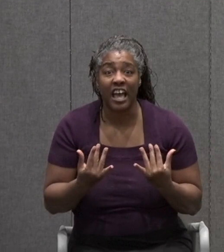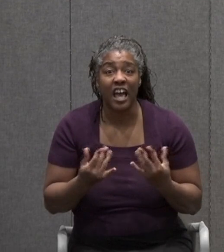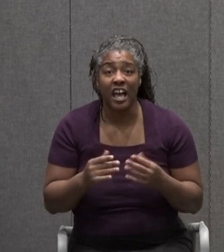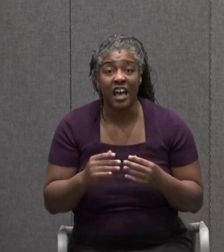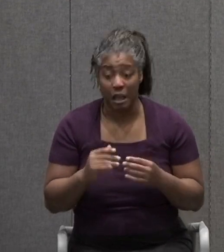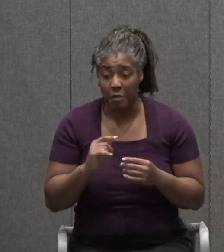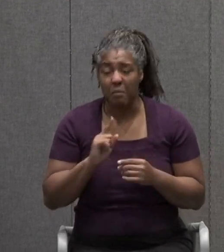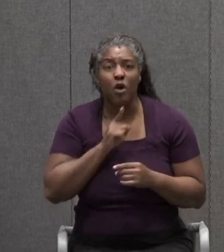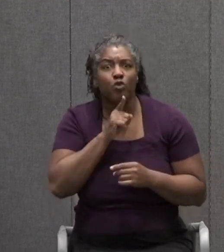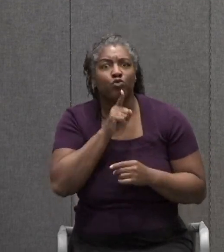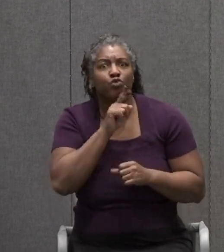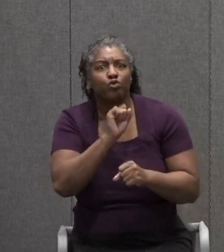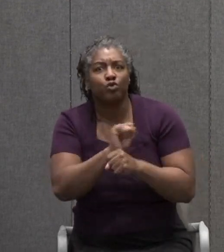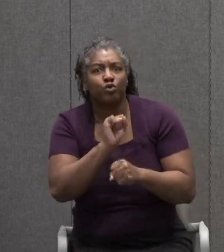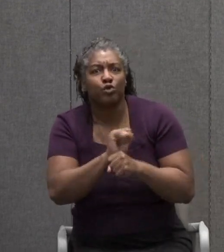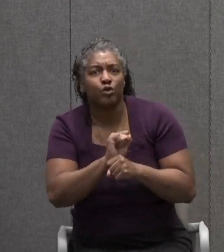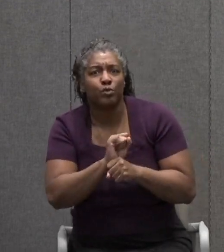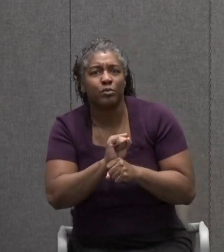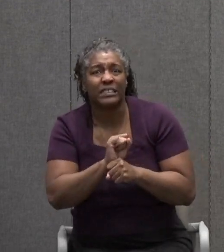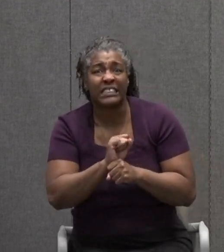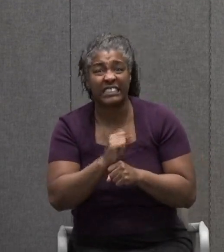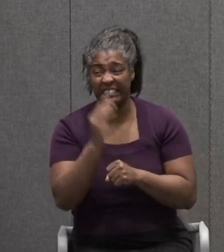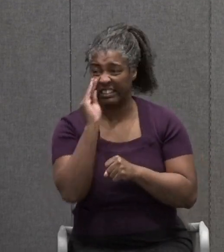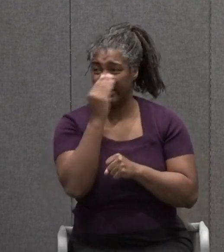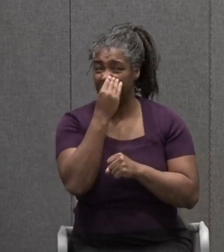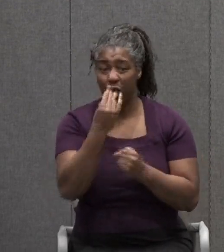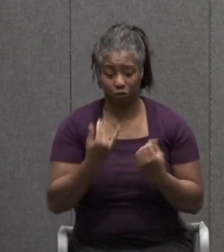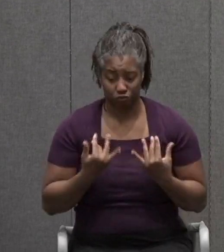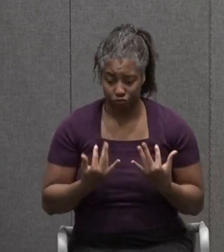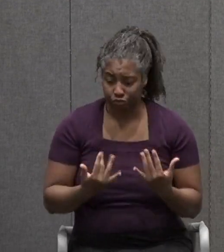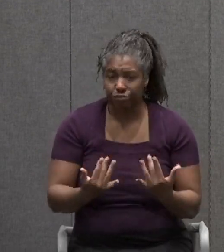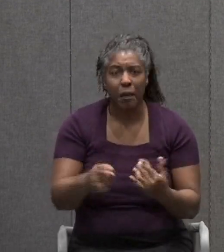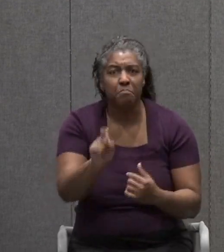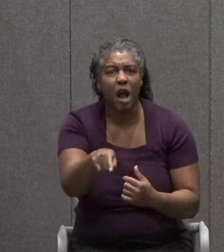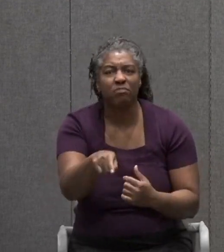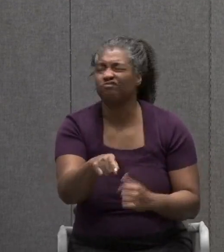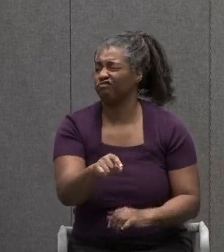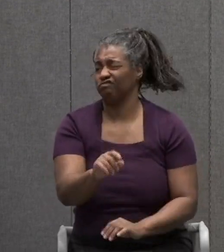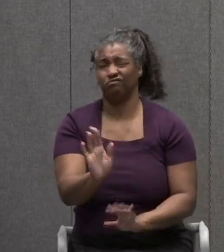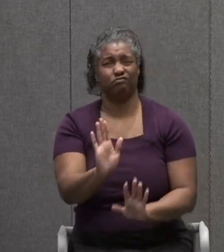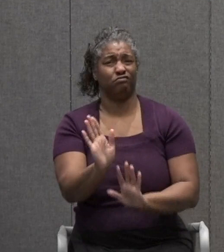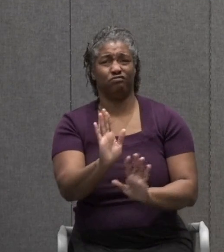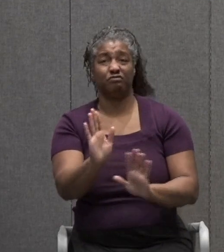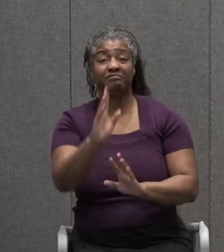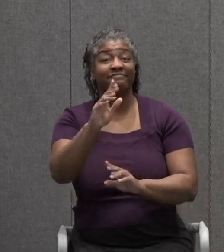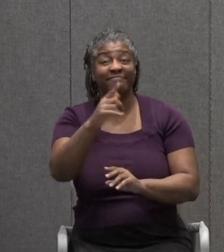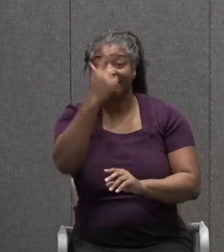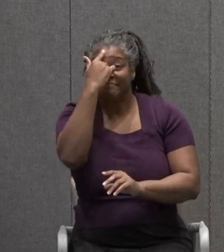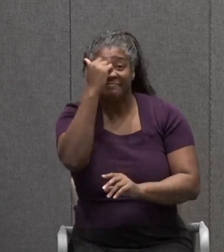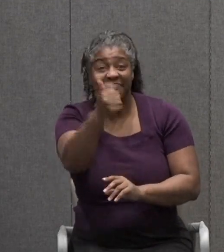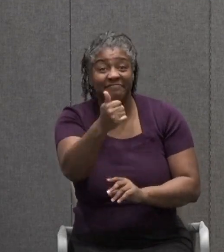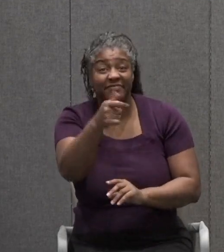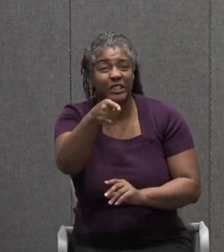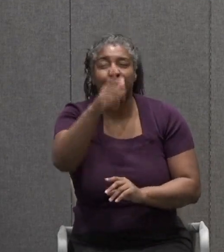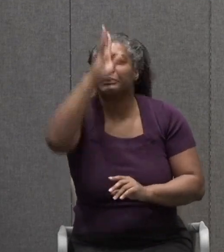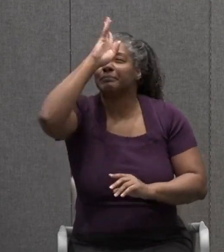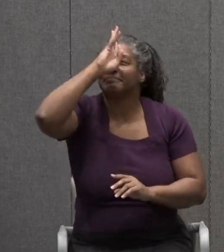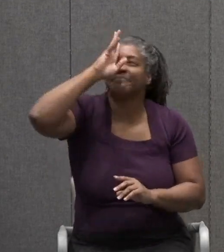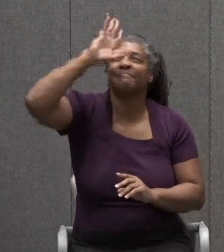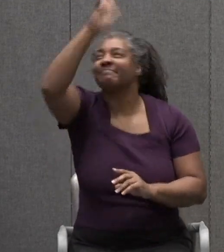and visit often when you need to just relax. What's in your secret garden?